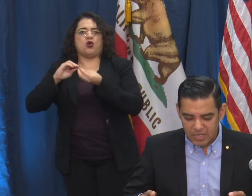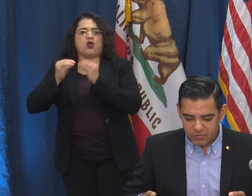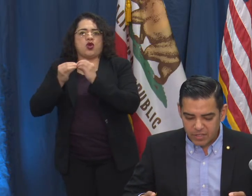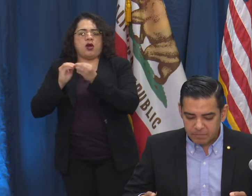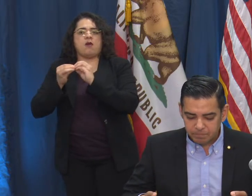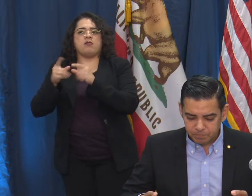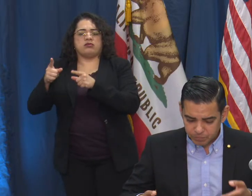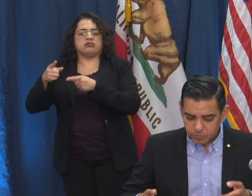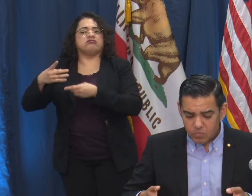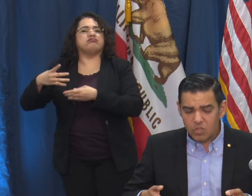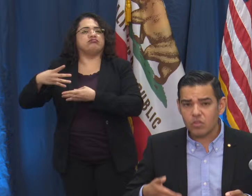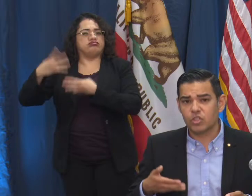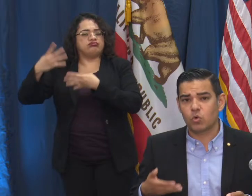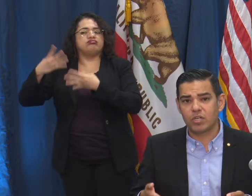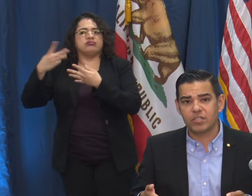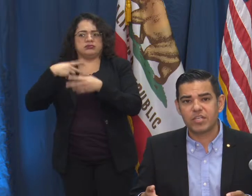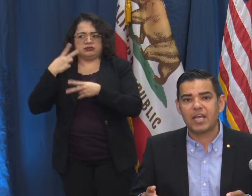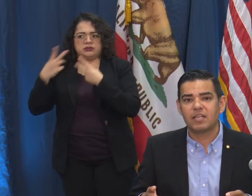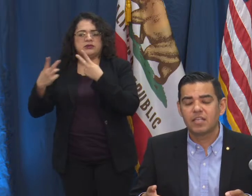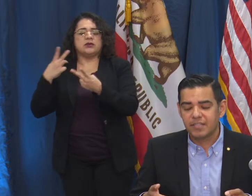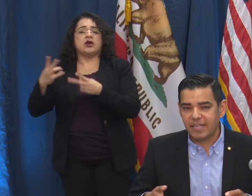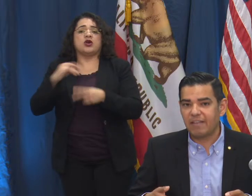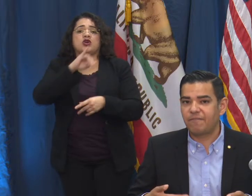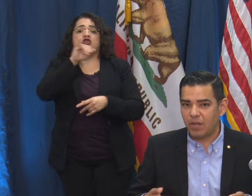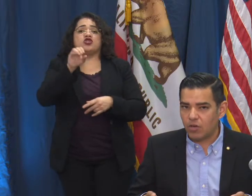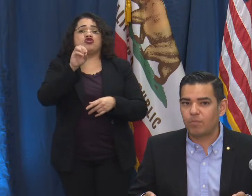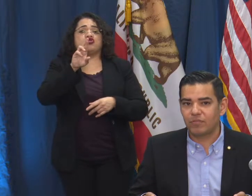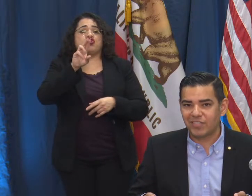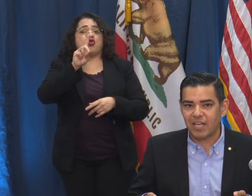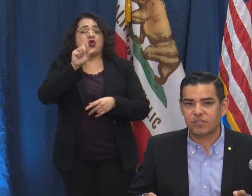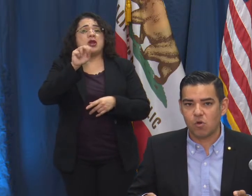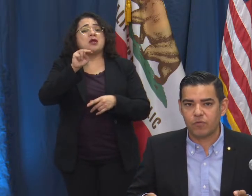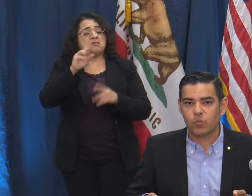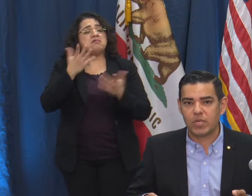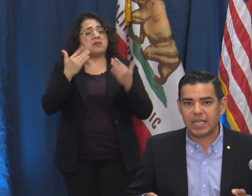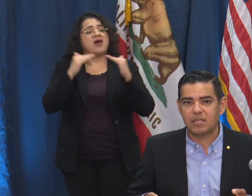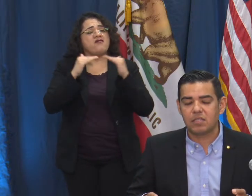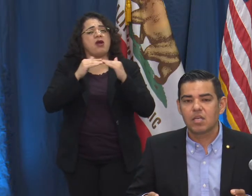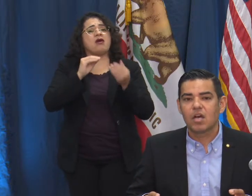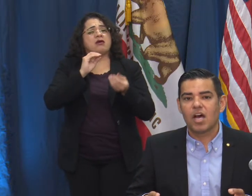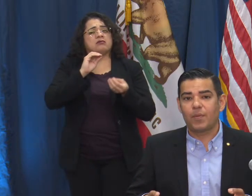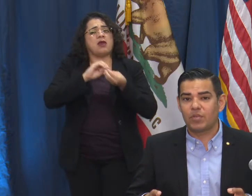testing. The Jordan site did a fair number of tests over the weekend but we